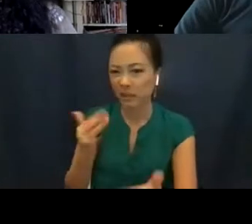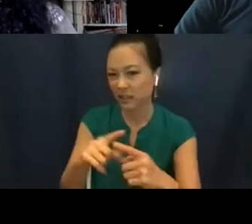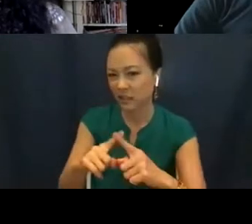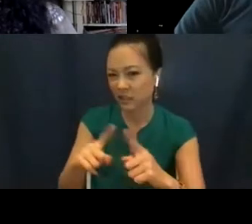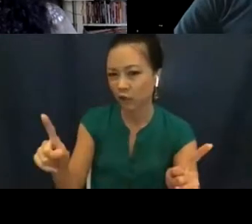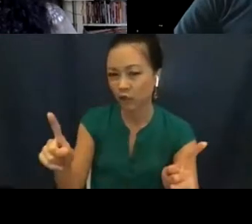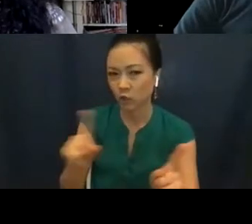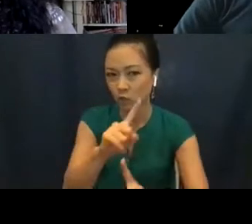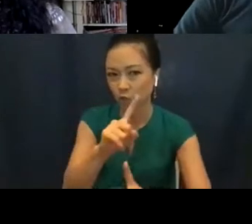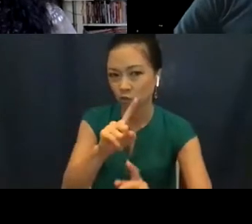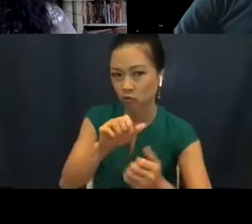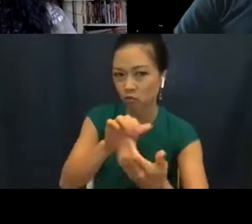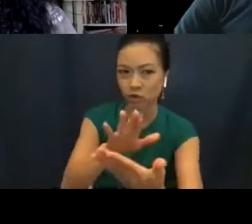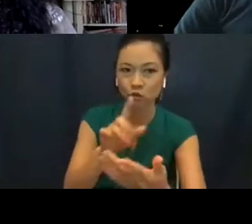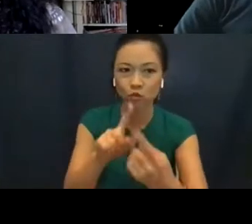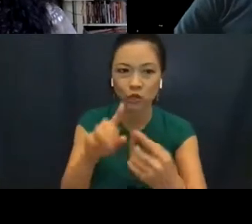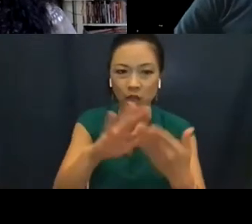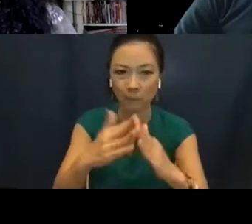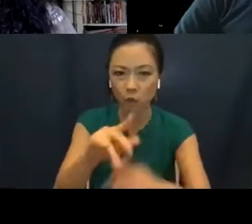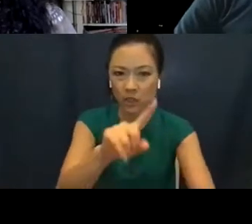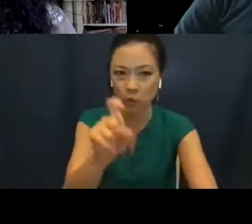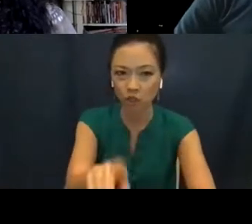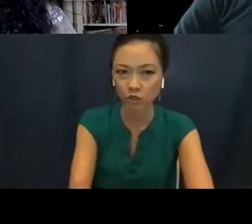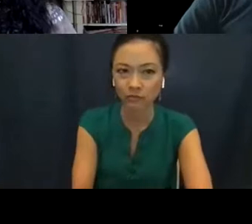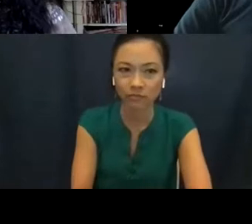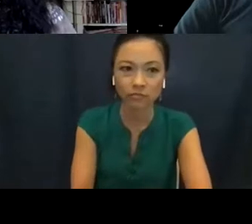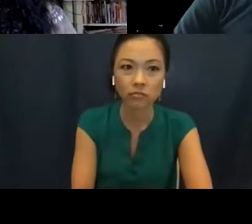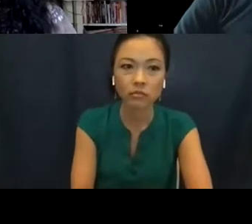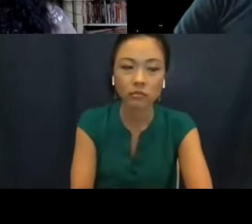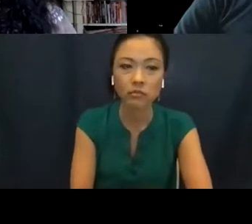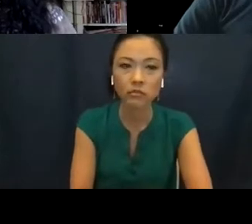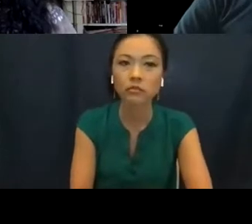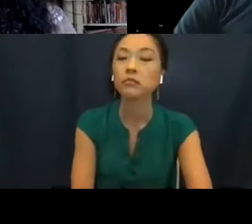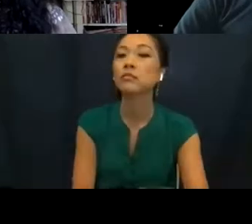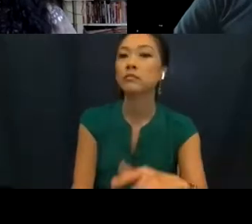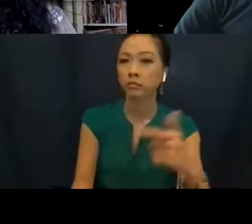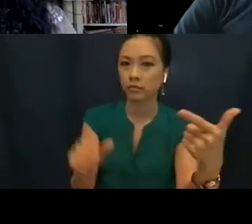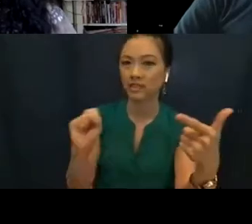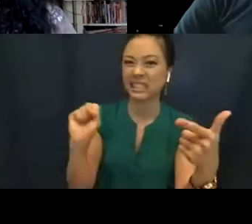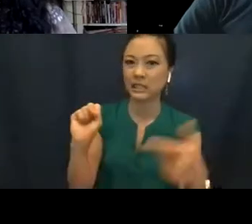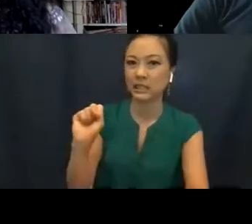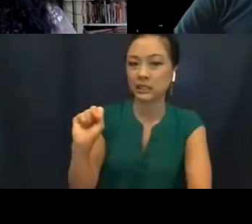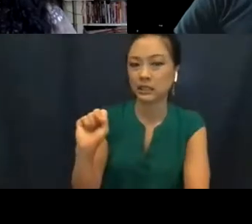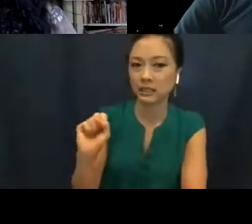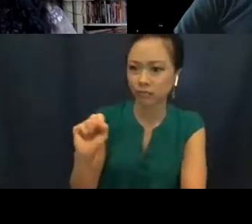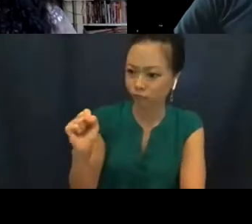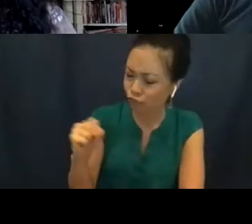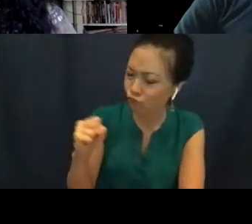I want to return to the question of community, or communities, because it seems